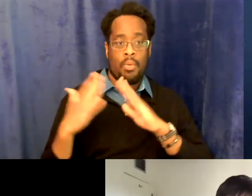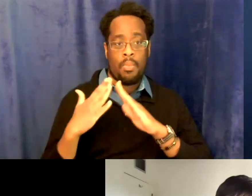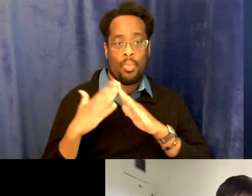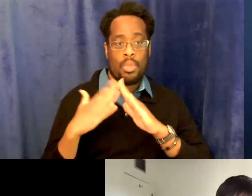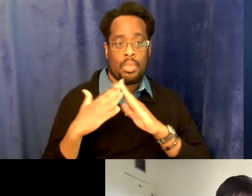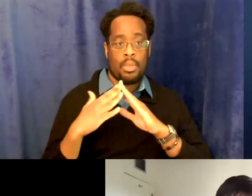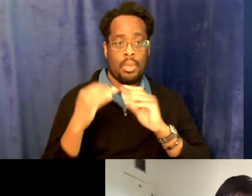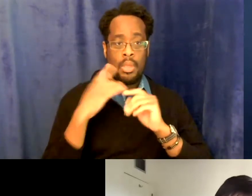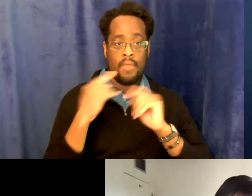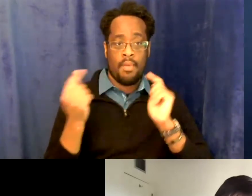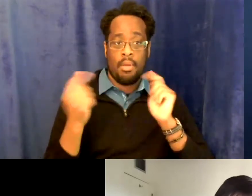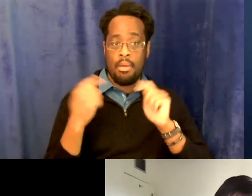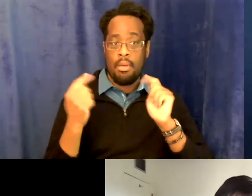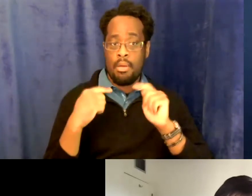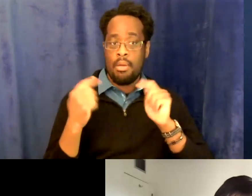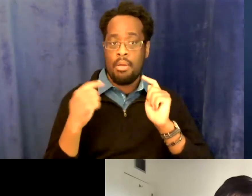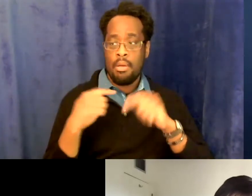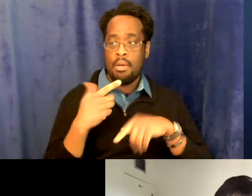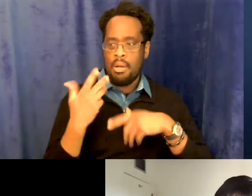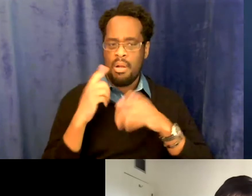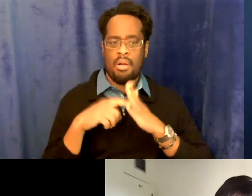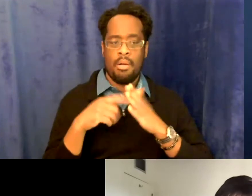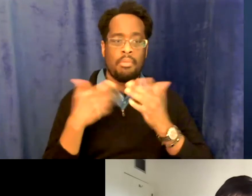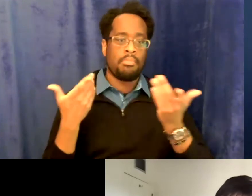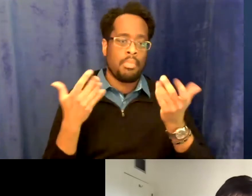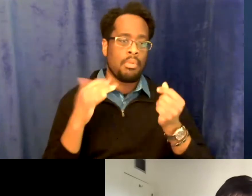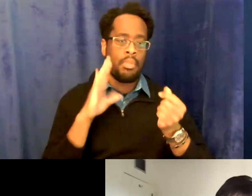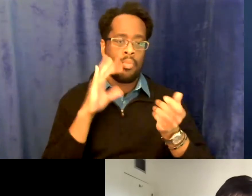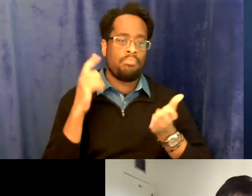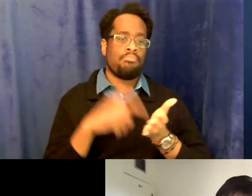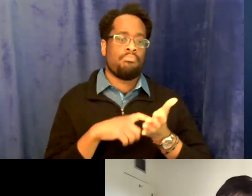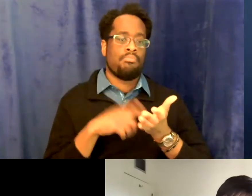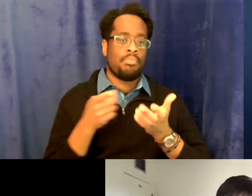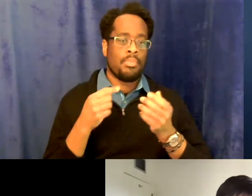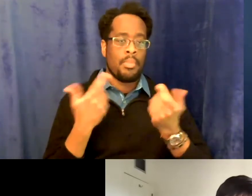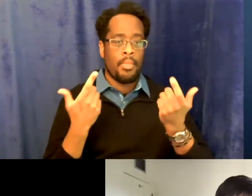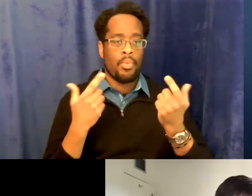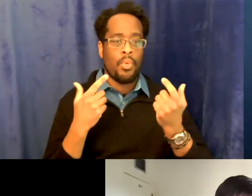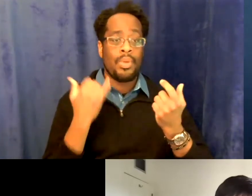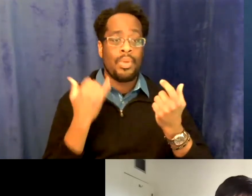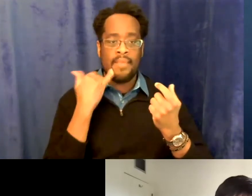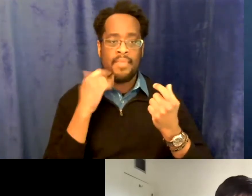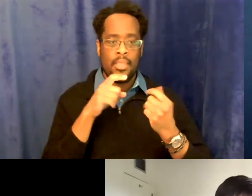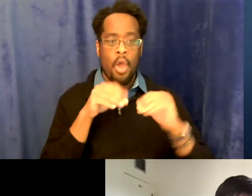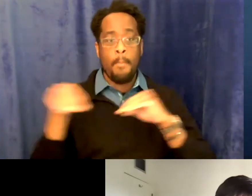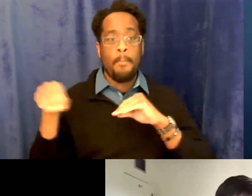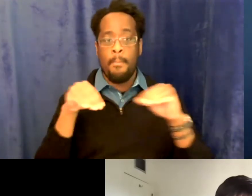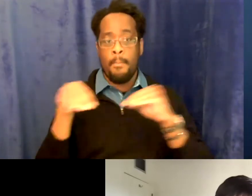contact network um their community if they are um if they travel you often able to recognize